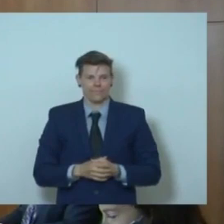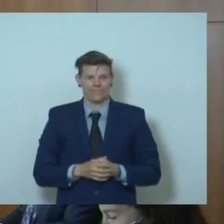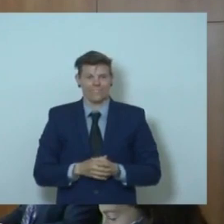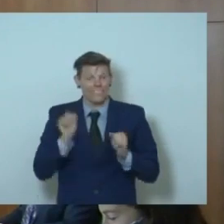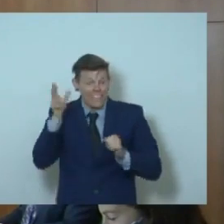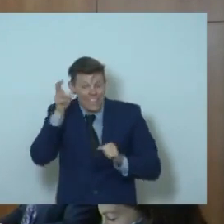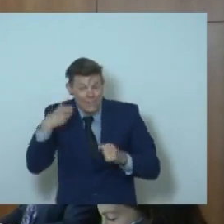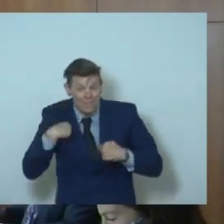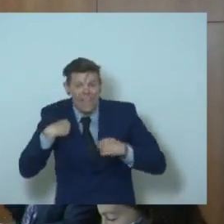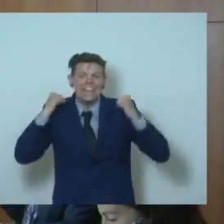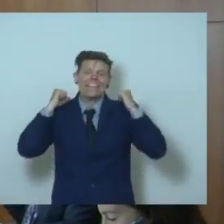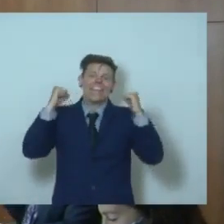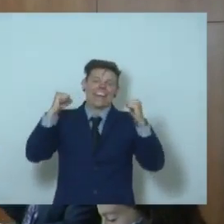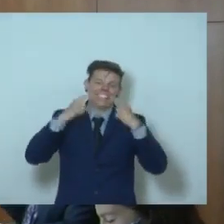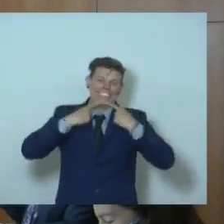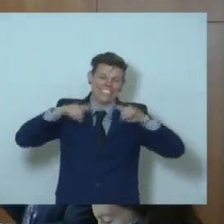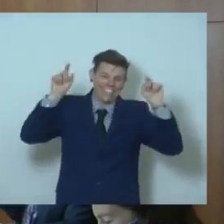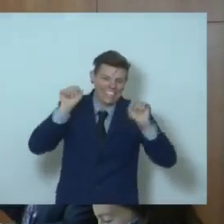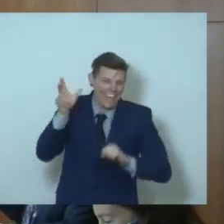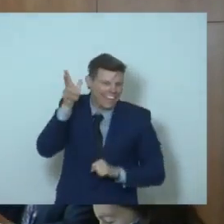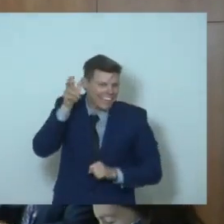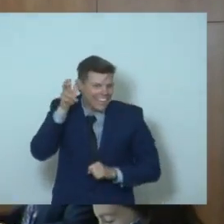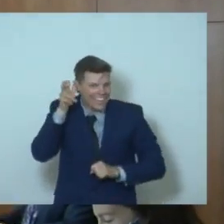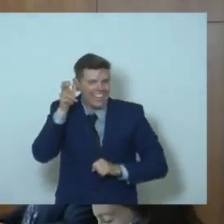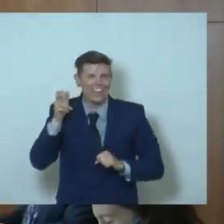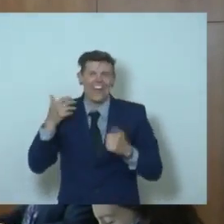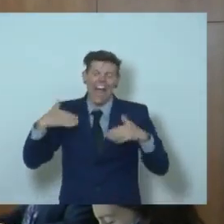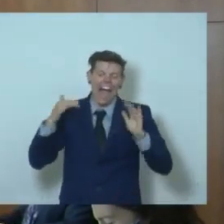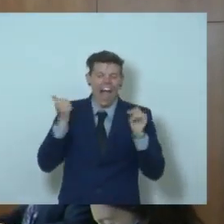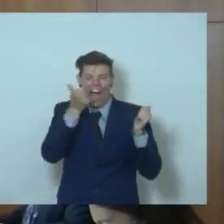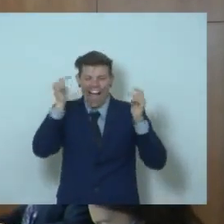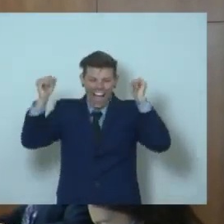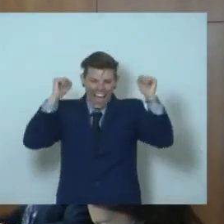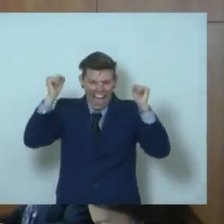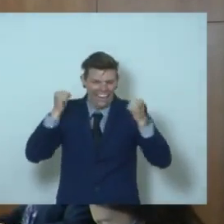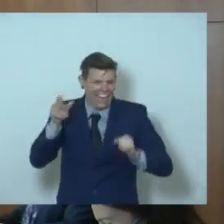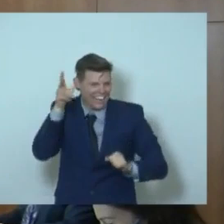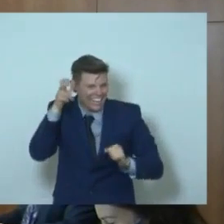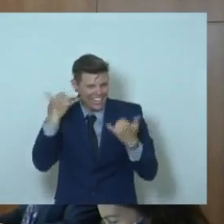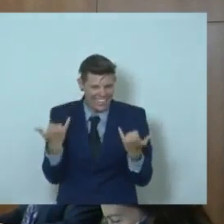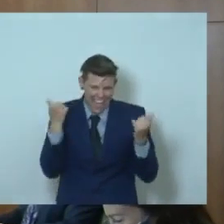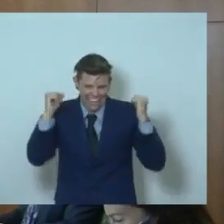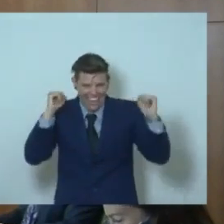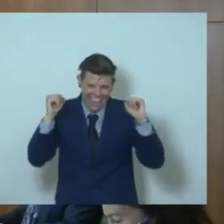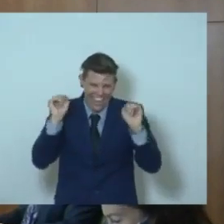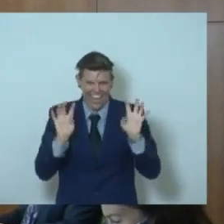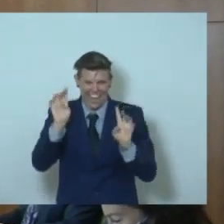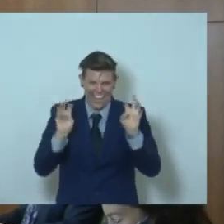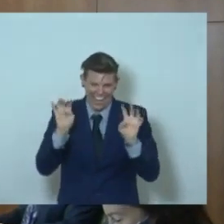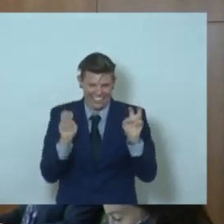YOU ARE UNMUTED GO AHEAD AND ASK YOUR QUESTION.